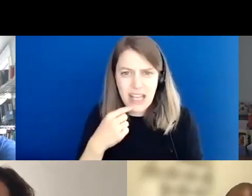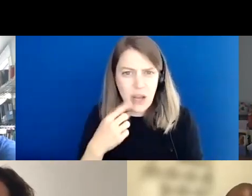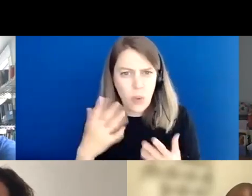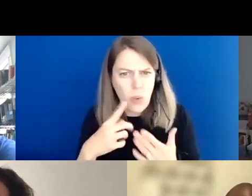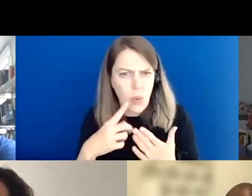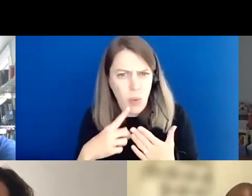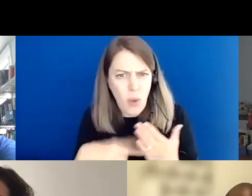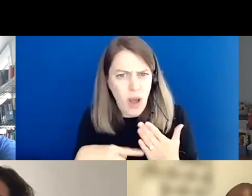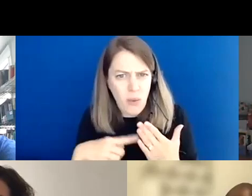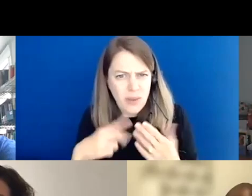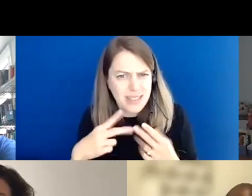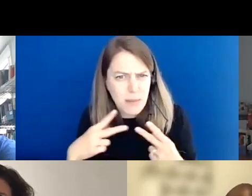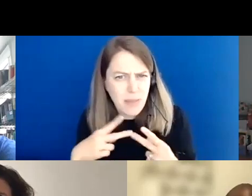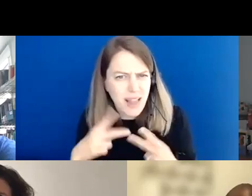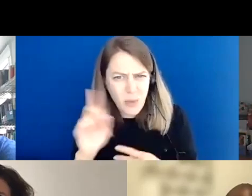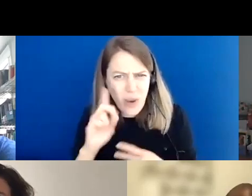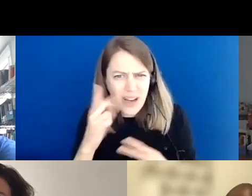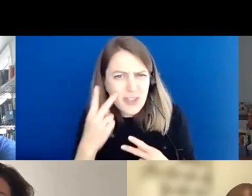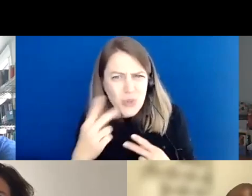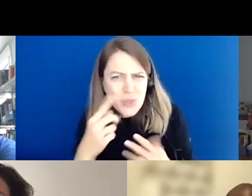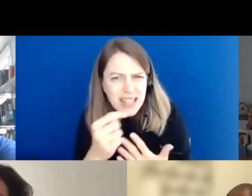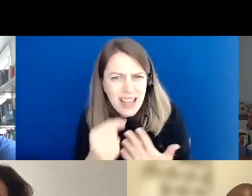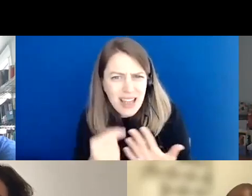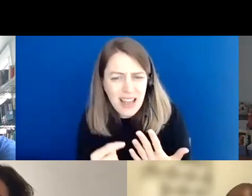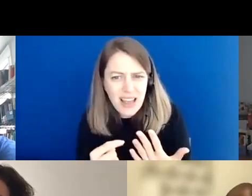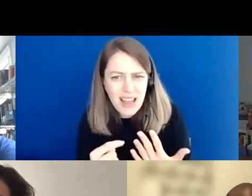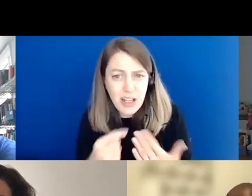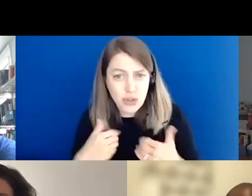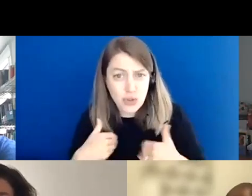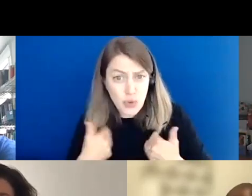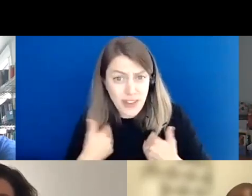A juvenile prison? I said,